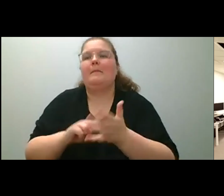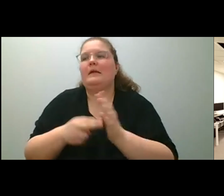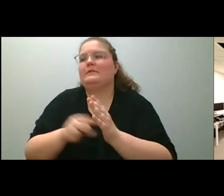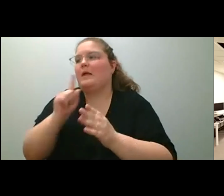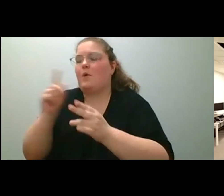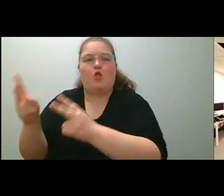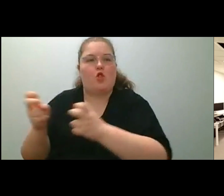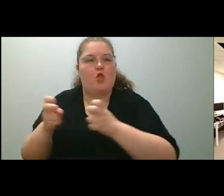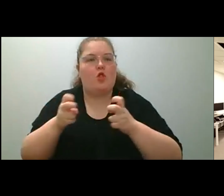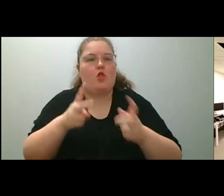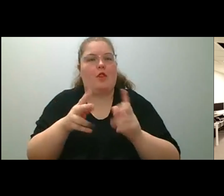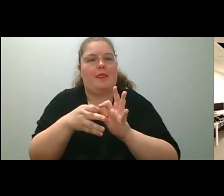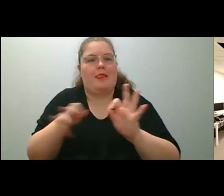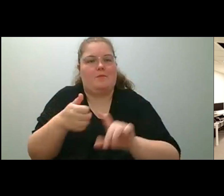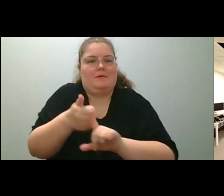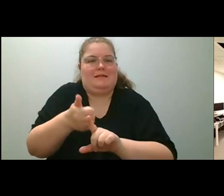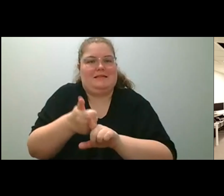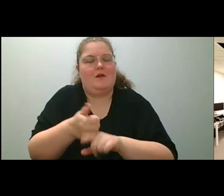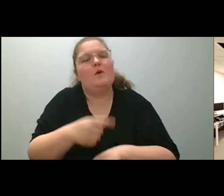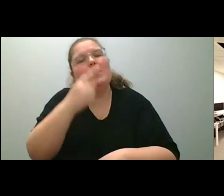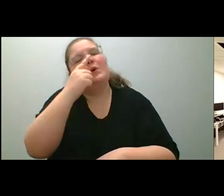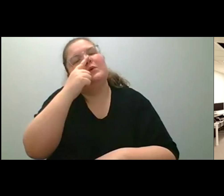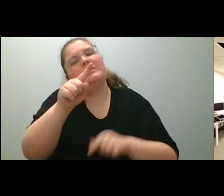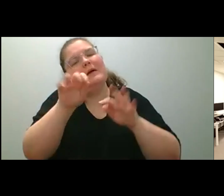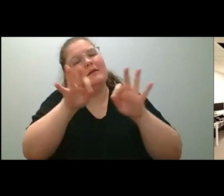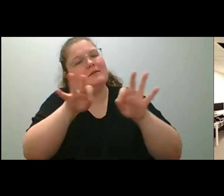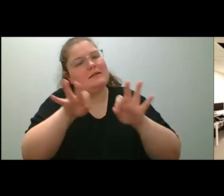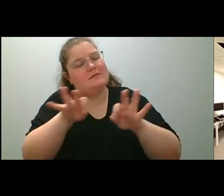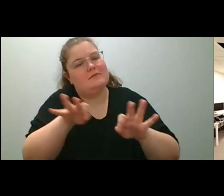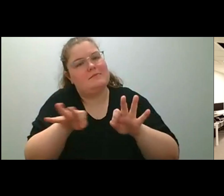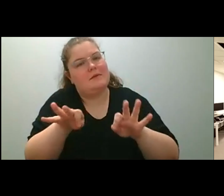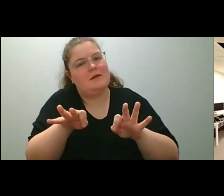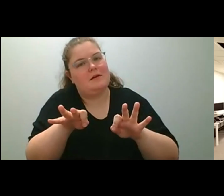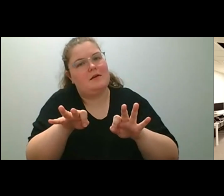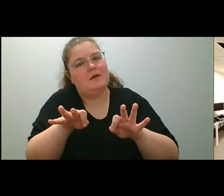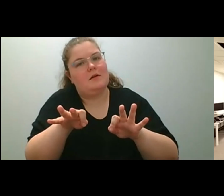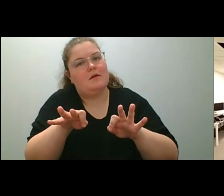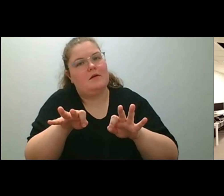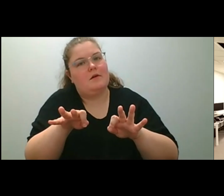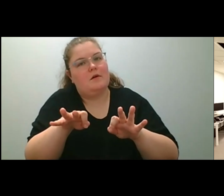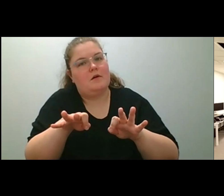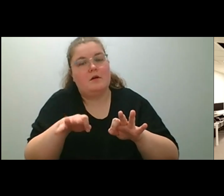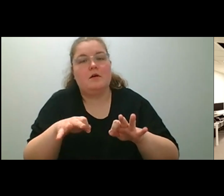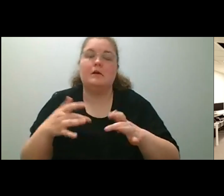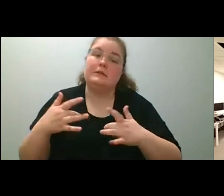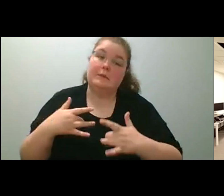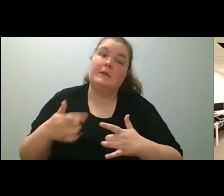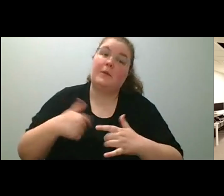Can you talk just a little bit about one thing that typically comes up that we provide a lot of education on is